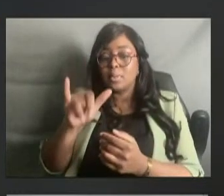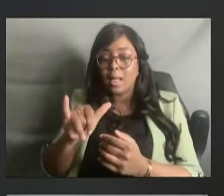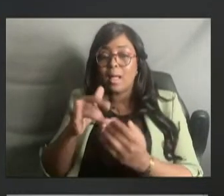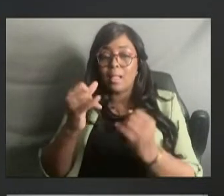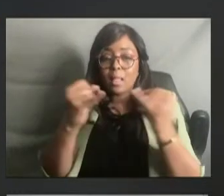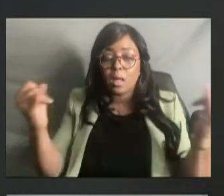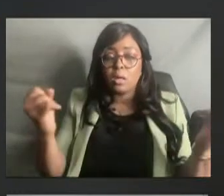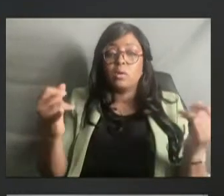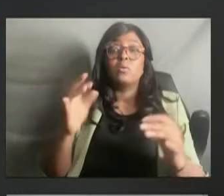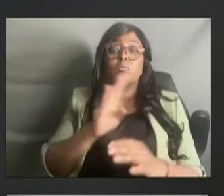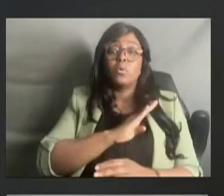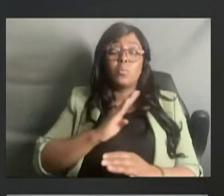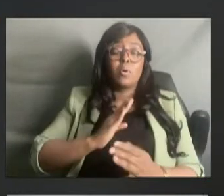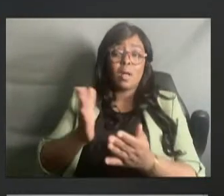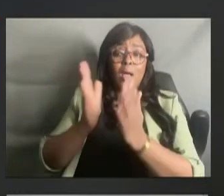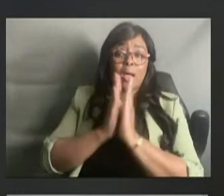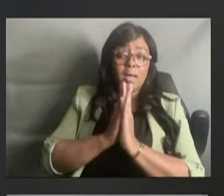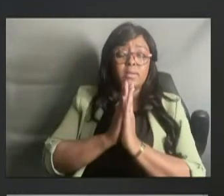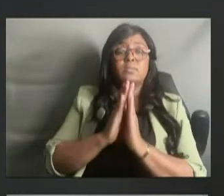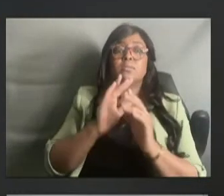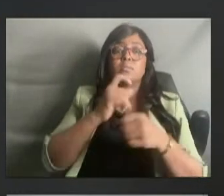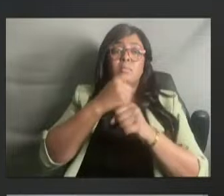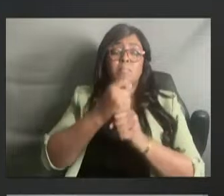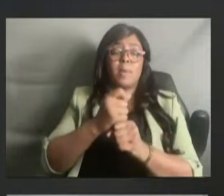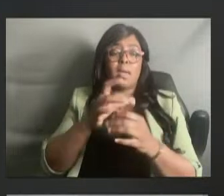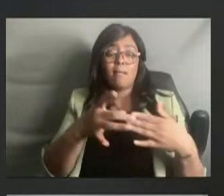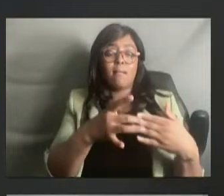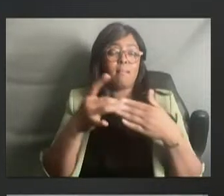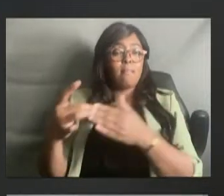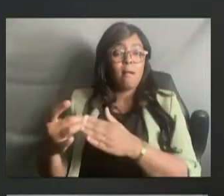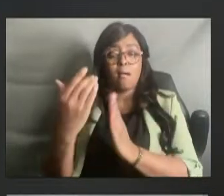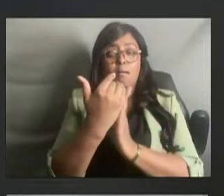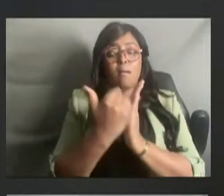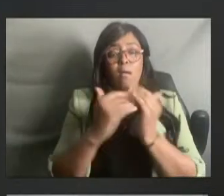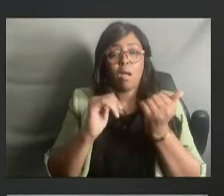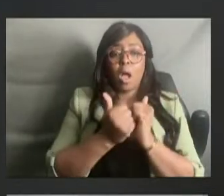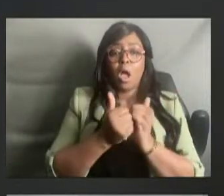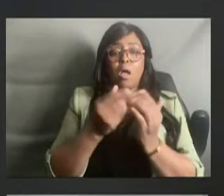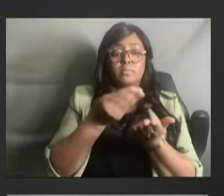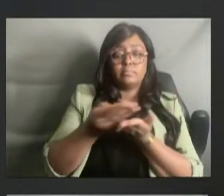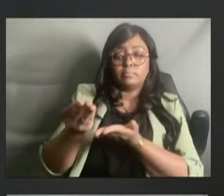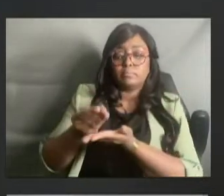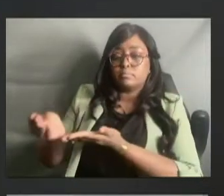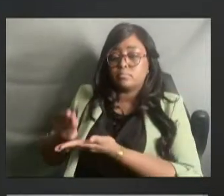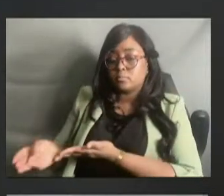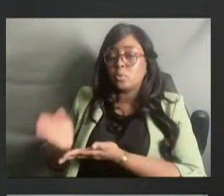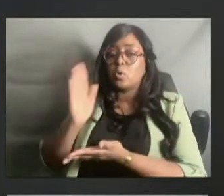materials and supplies line. One of the things that the board has asked is that we create